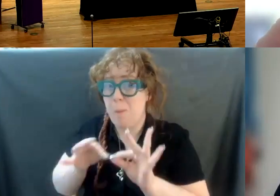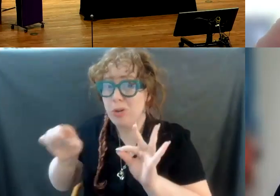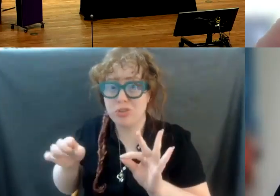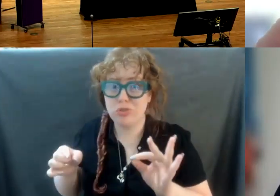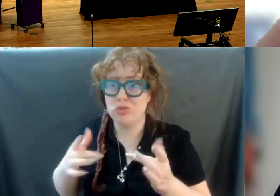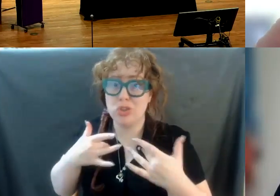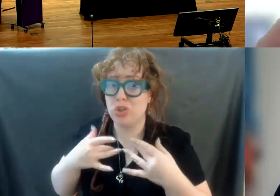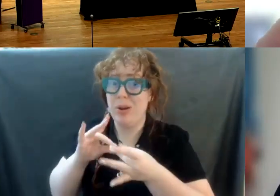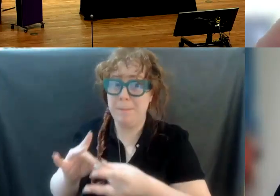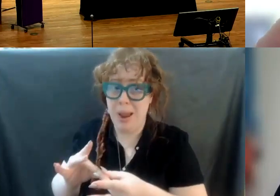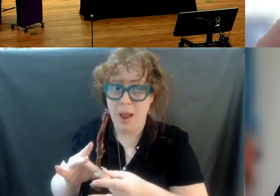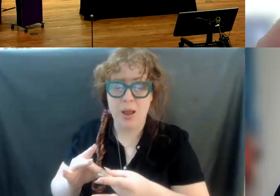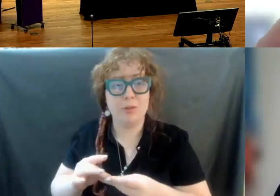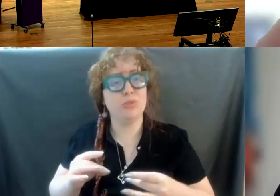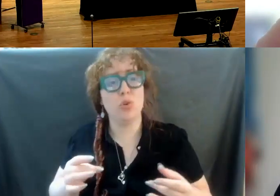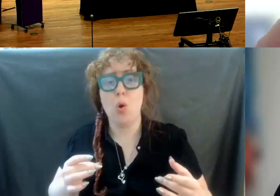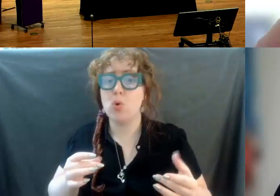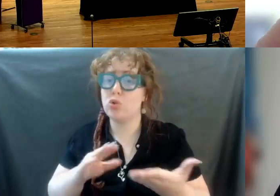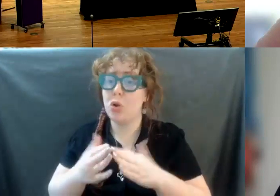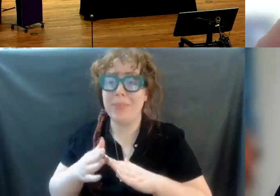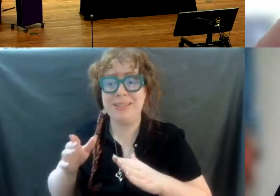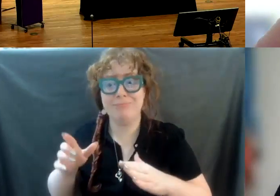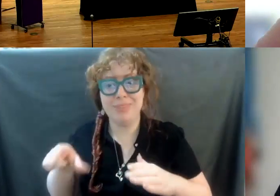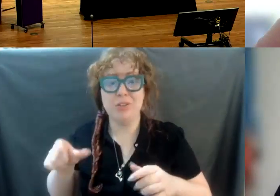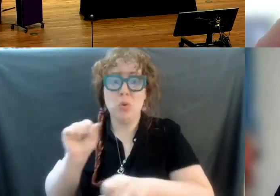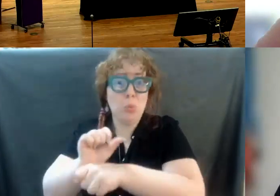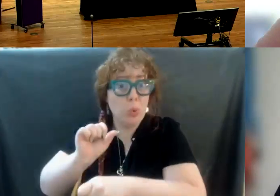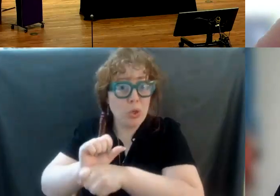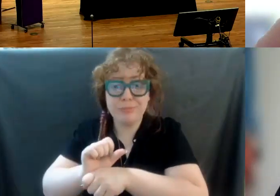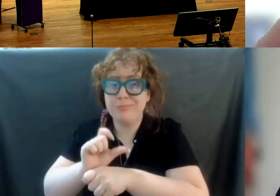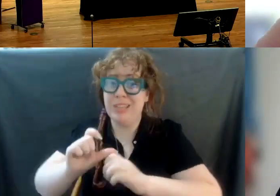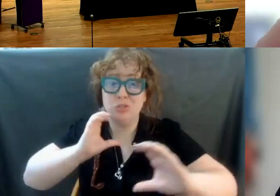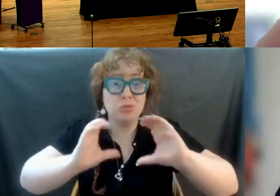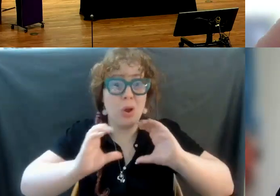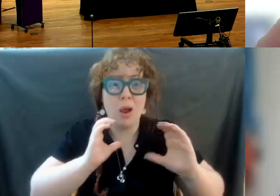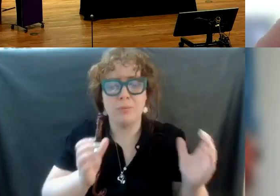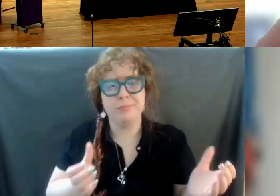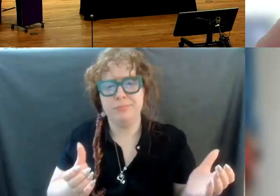efforts and community conversations and what are the barriers that they're facing